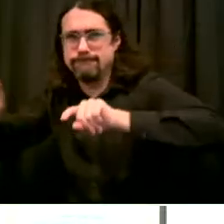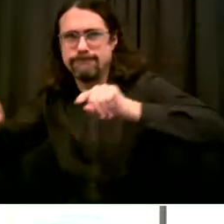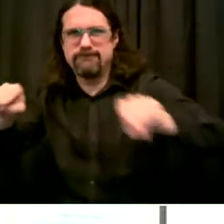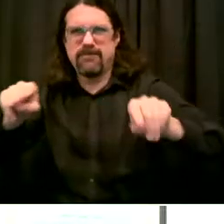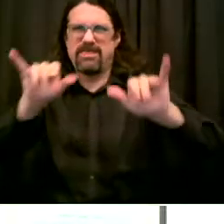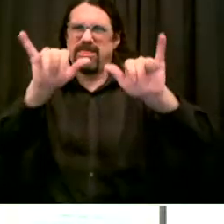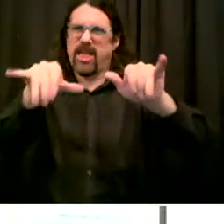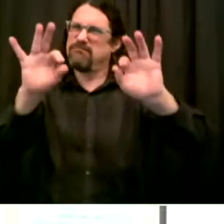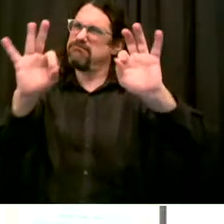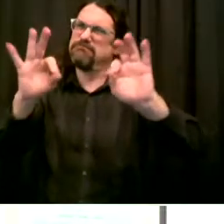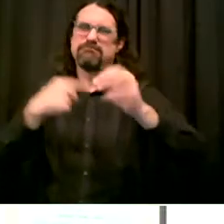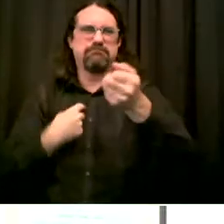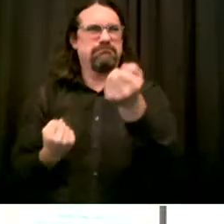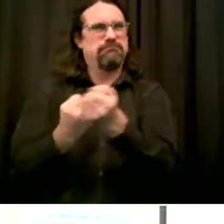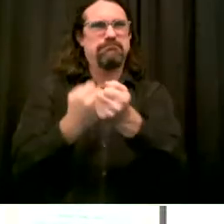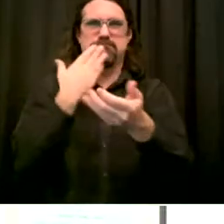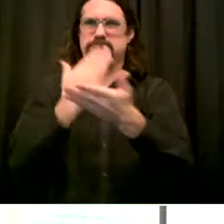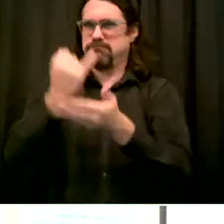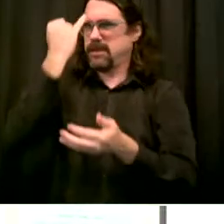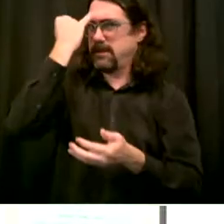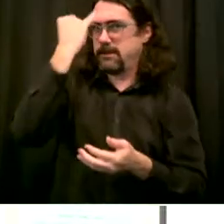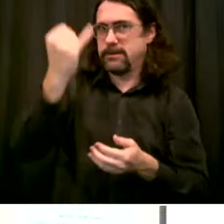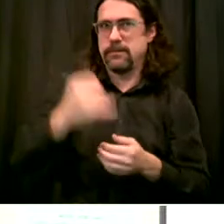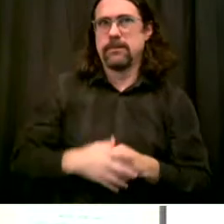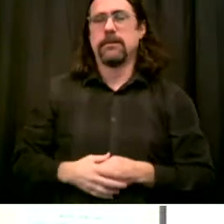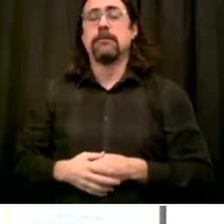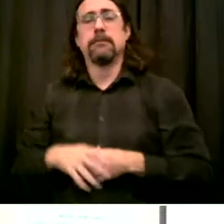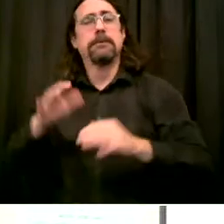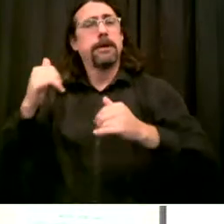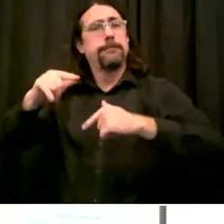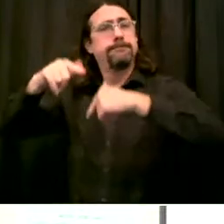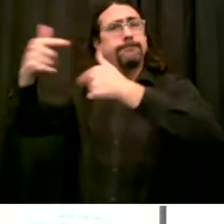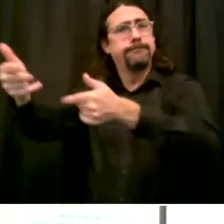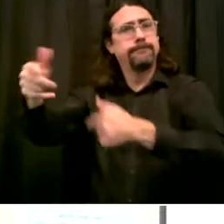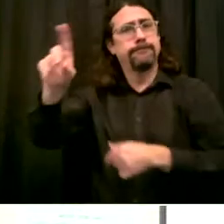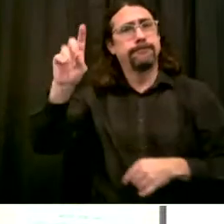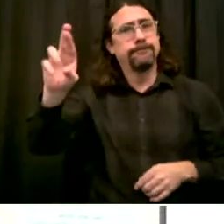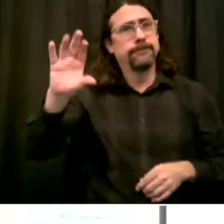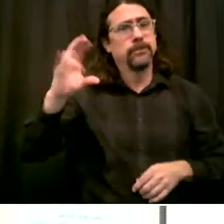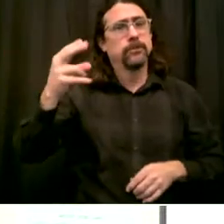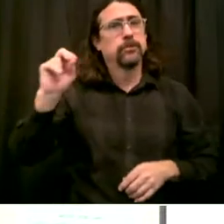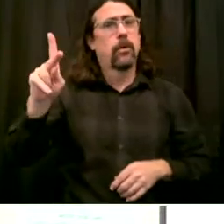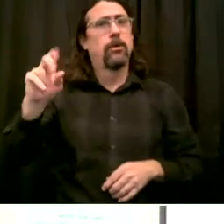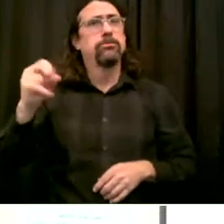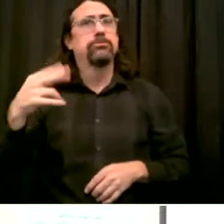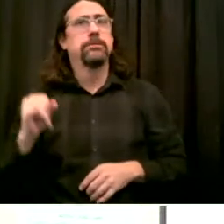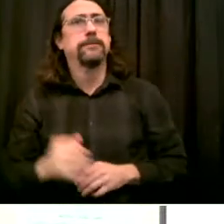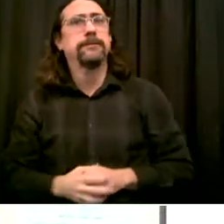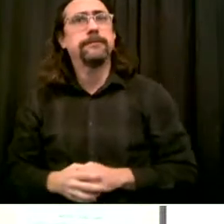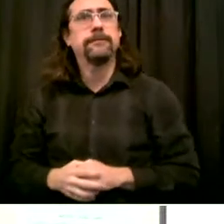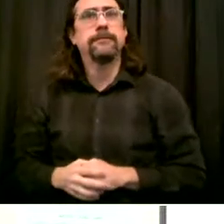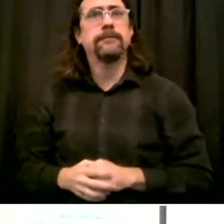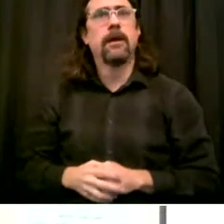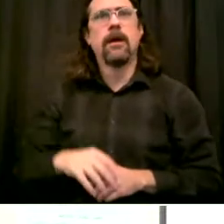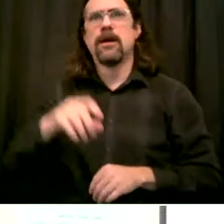RESOURCES AND GO THROUGH THE TASK OF ISOLATION AND QUARANTINE, IF NECESSARY. IS THERE ANYTHING YOU WANT TO ADD?